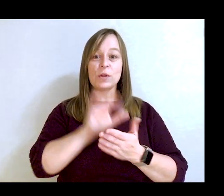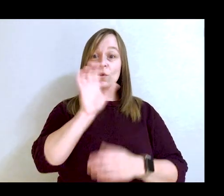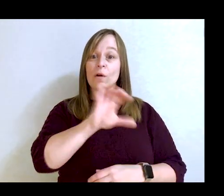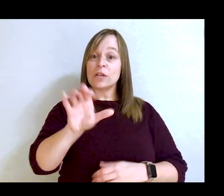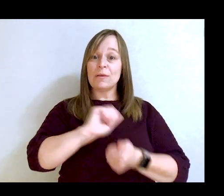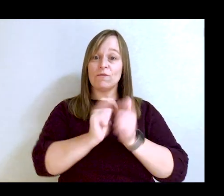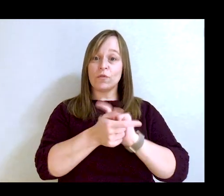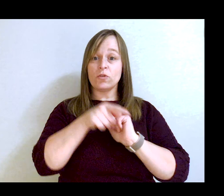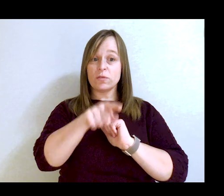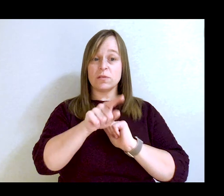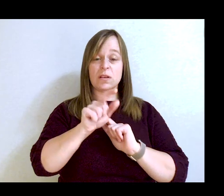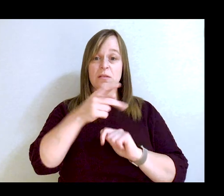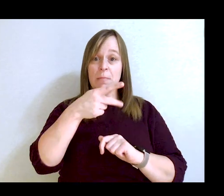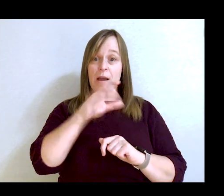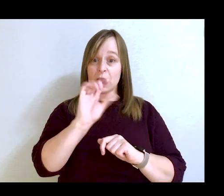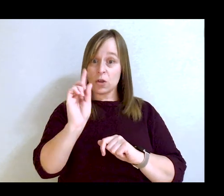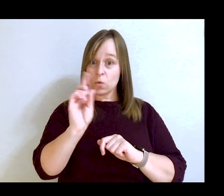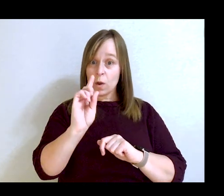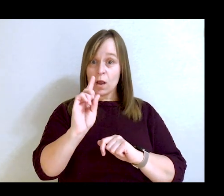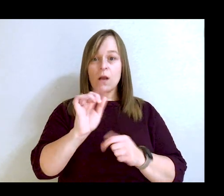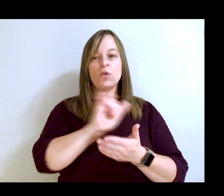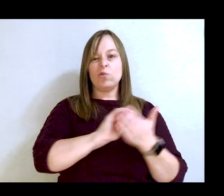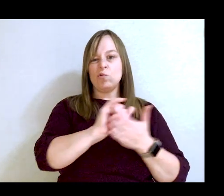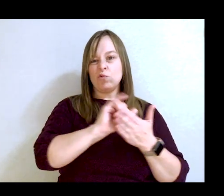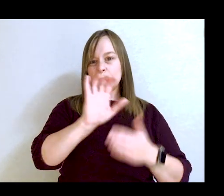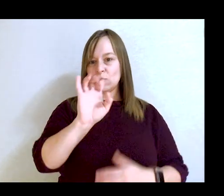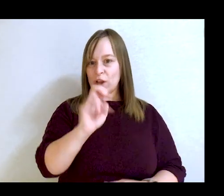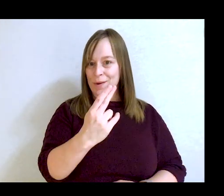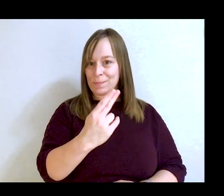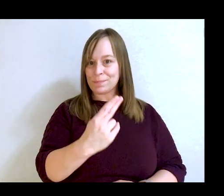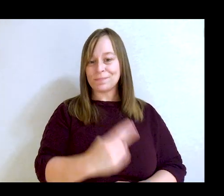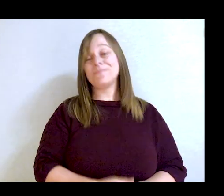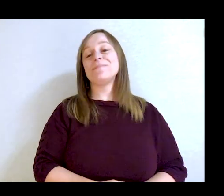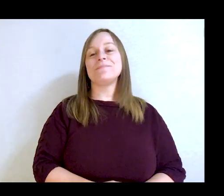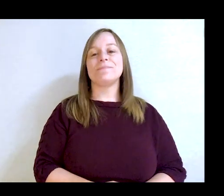The closed caption version of this podcast is available on our YouTube channel.